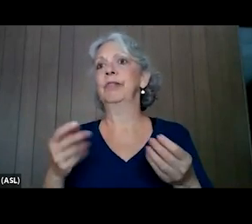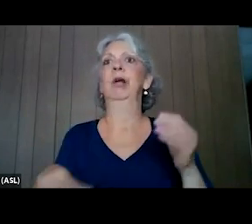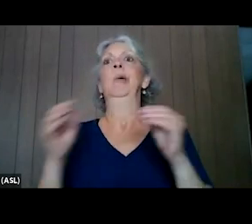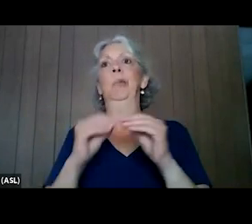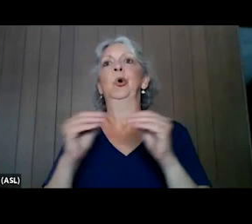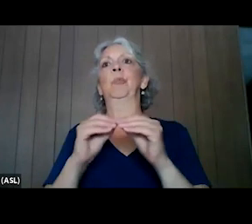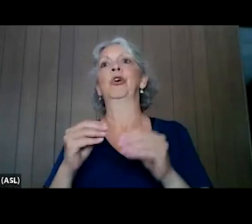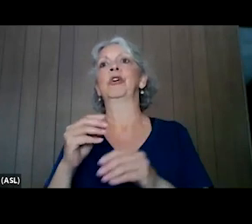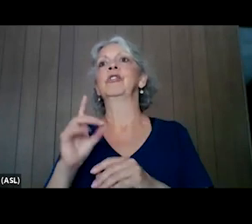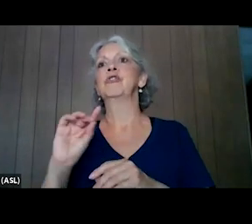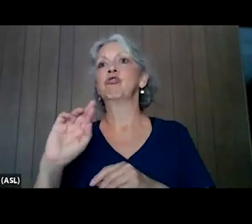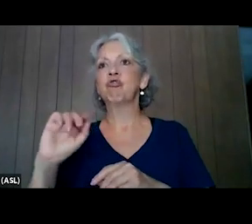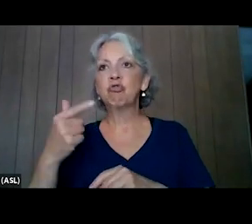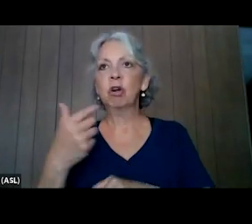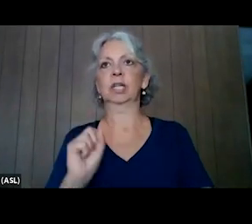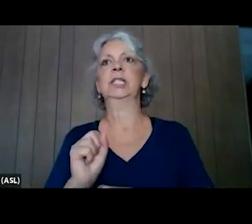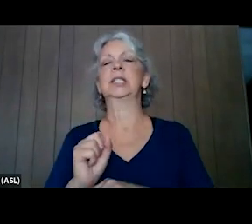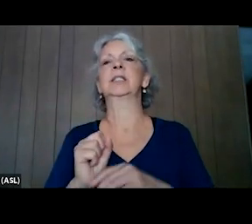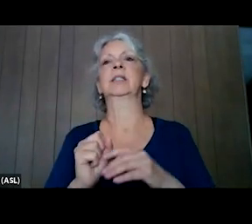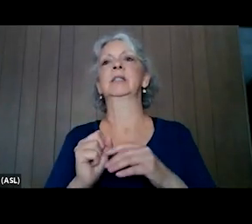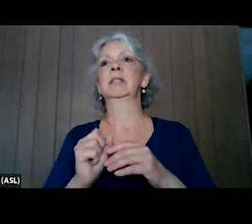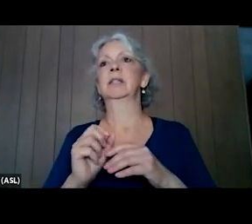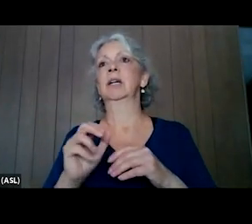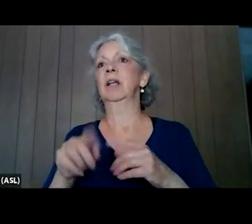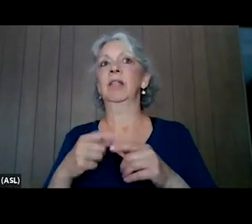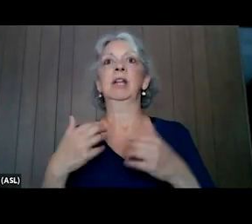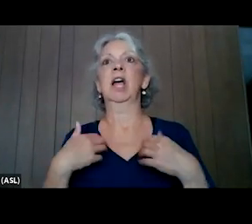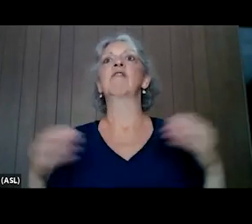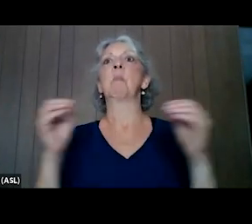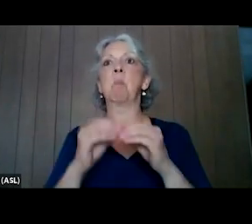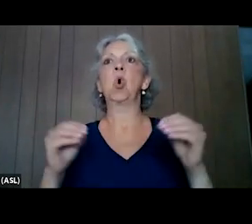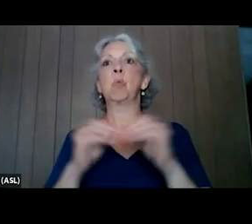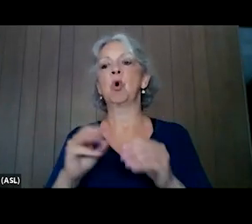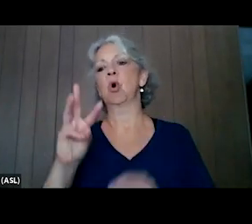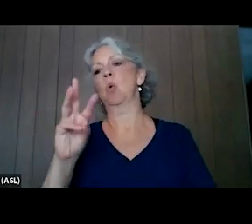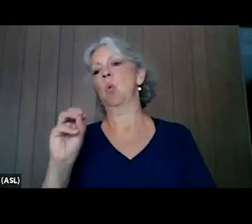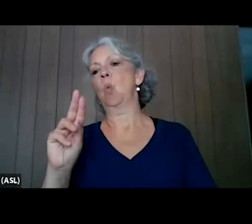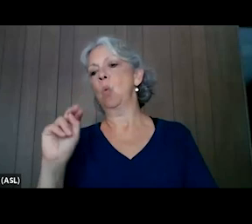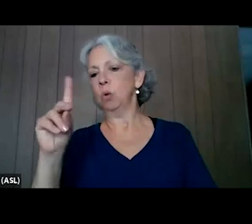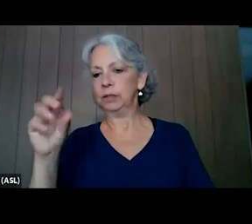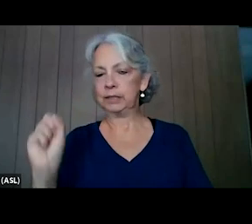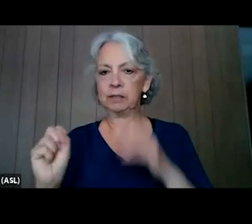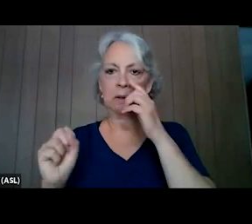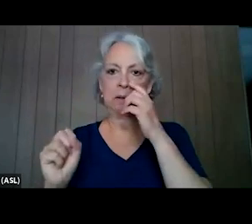just to deal with all your other wounds that you have, you don't care. And that's, you know, such a great perspective